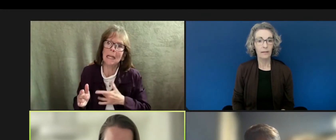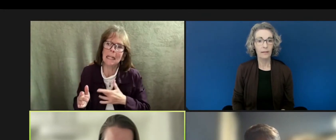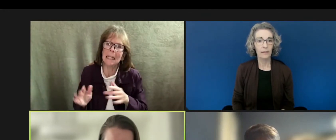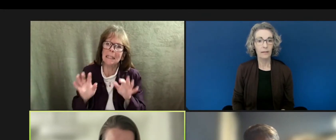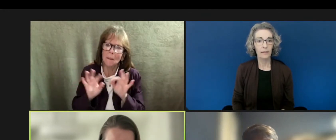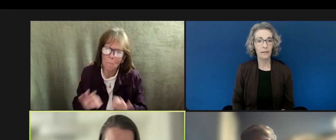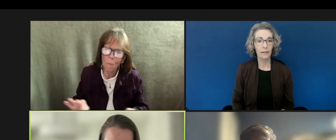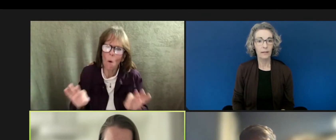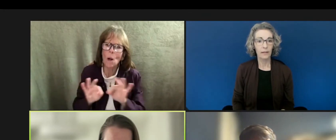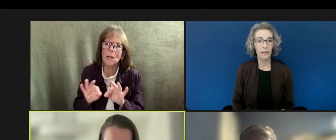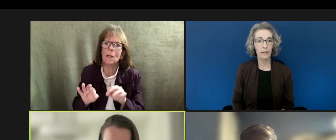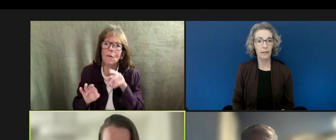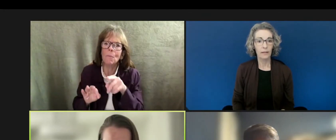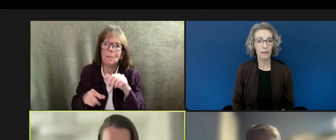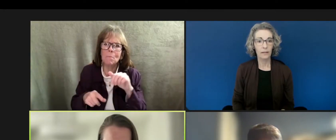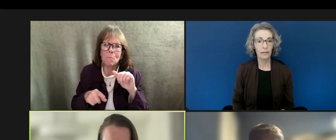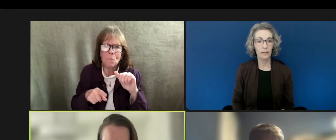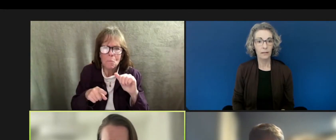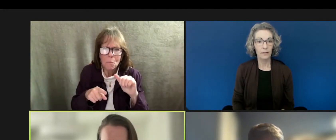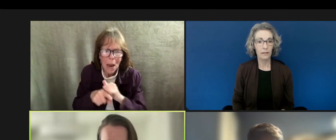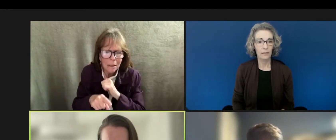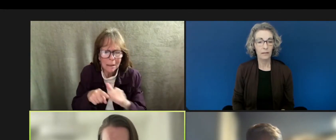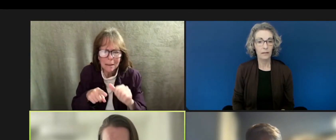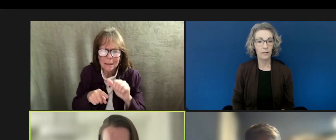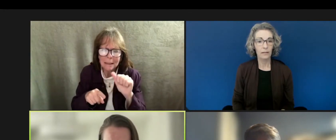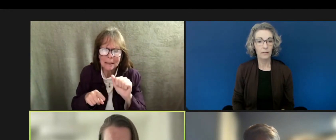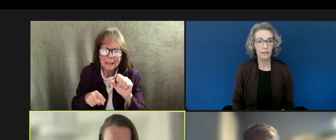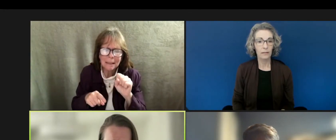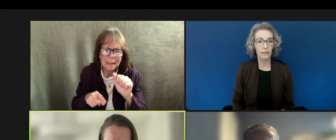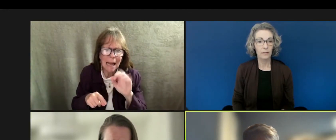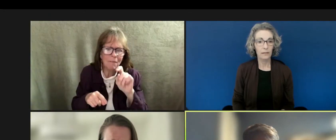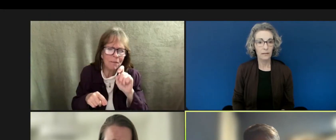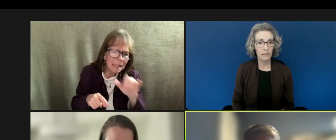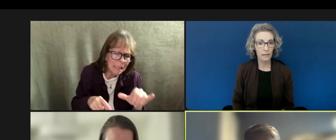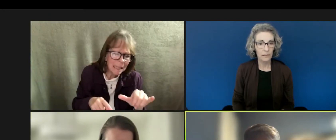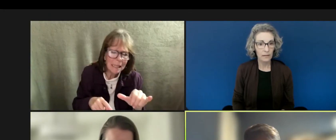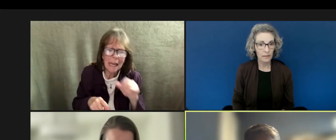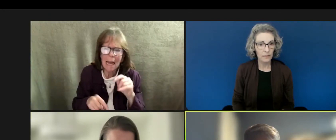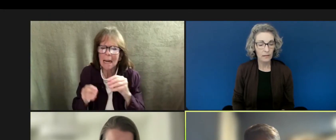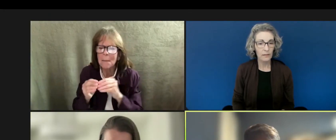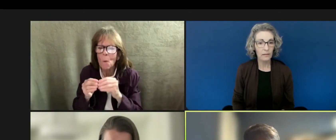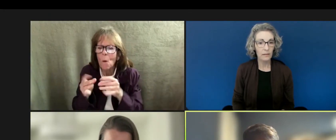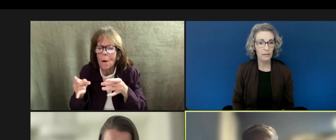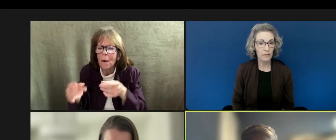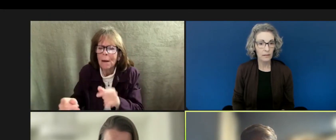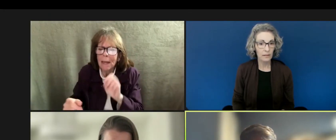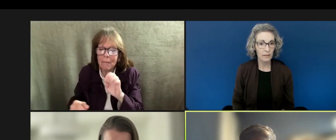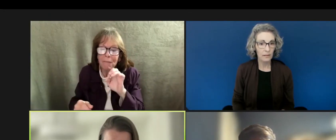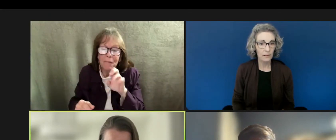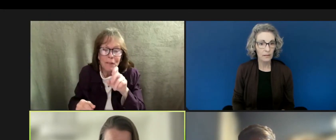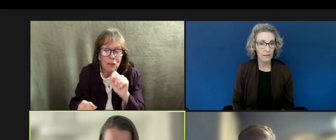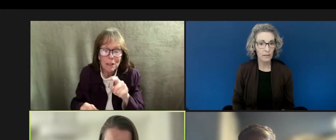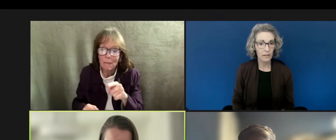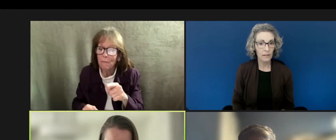and, efficiently, and all that so- >> Yeah. I think if you are at a point where you can't do that any more,